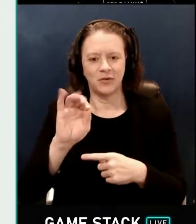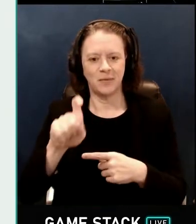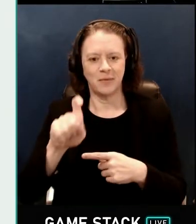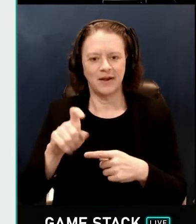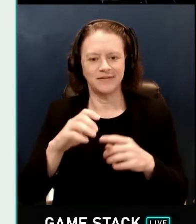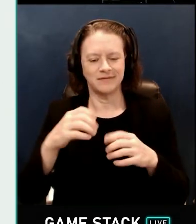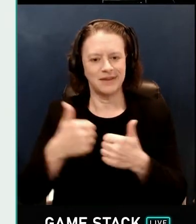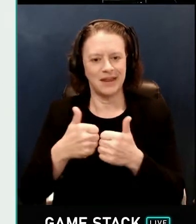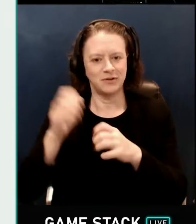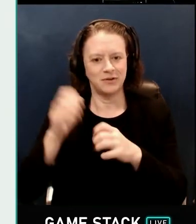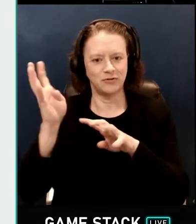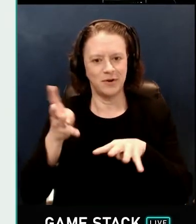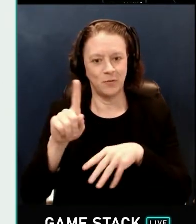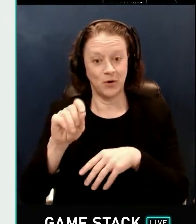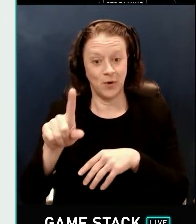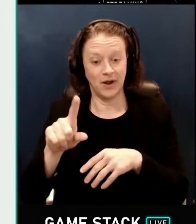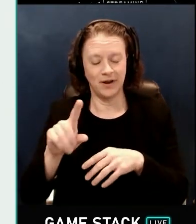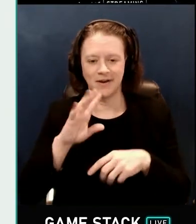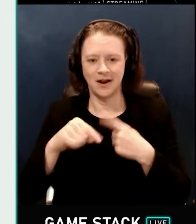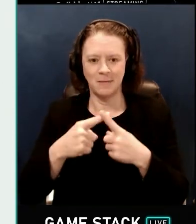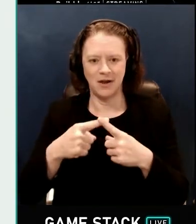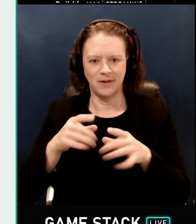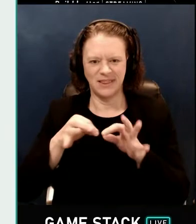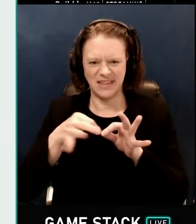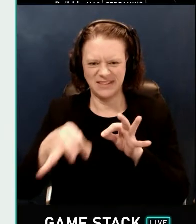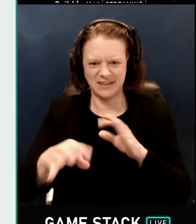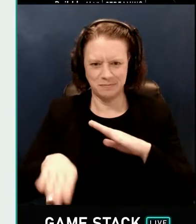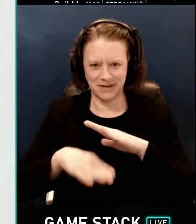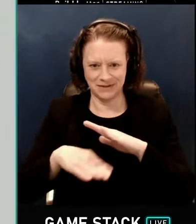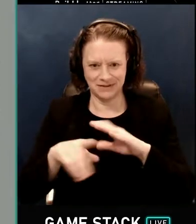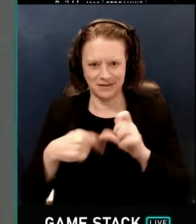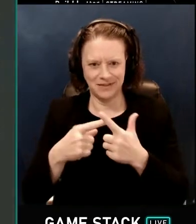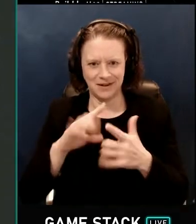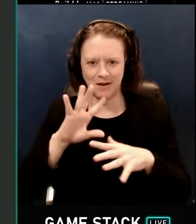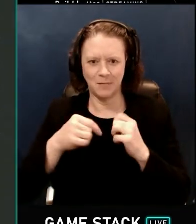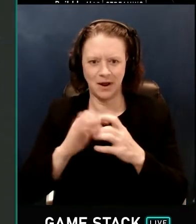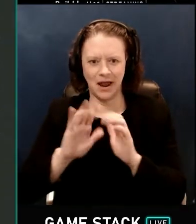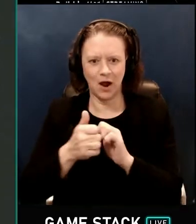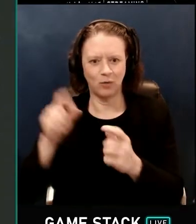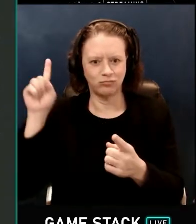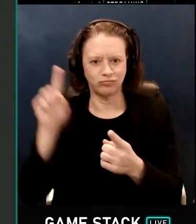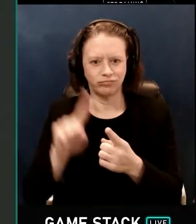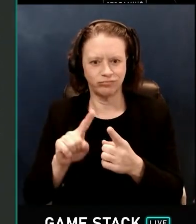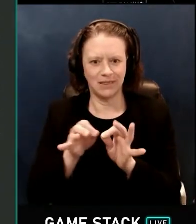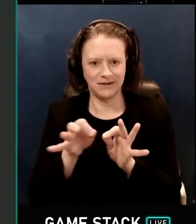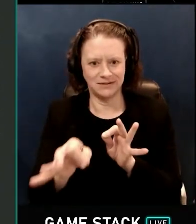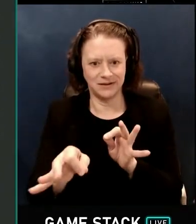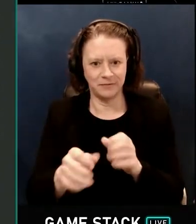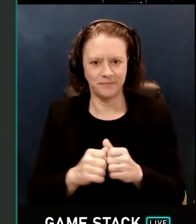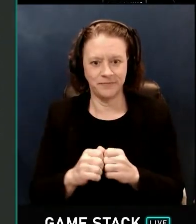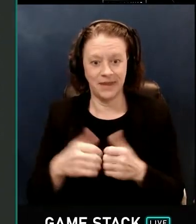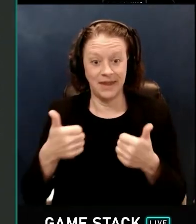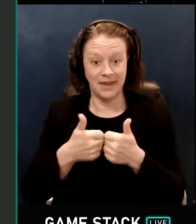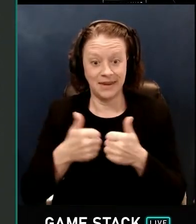and then talk about how to mitigate it. OK, so game streaming 101. Let's start with this story.